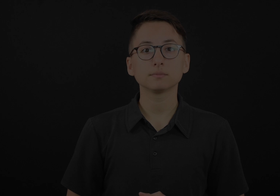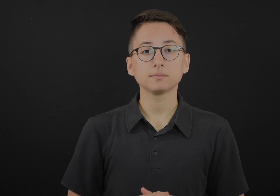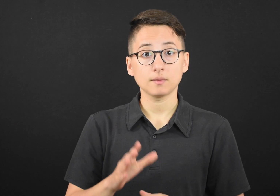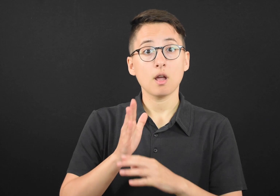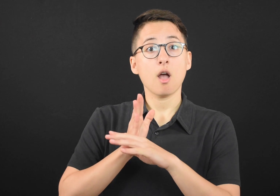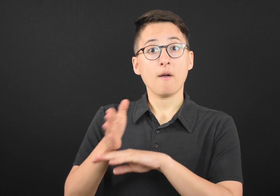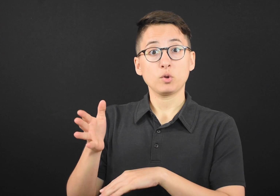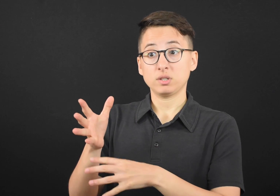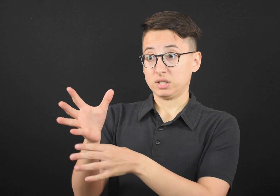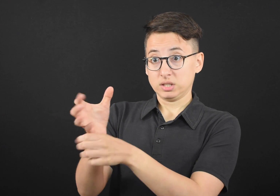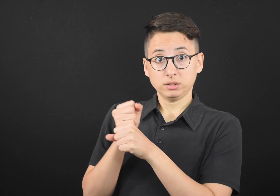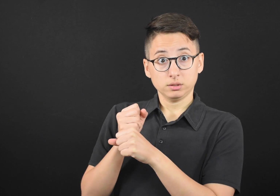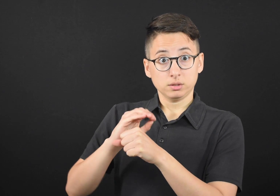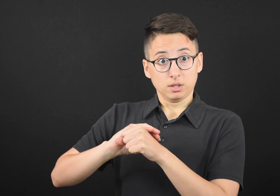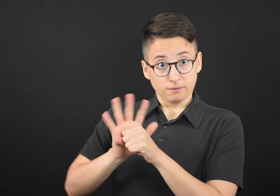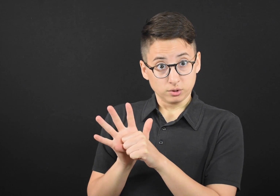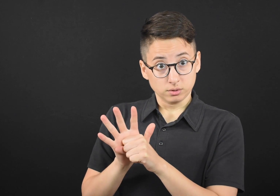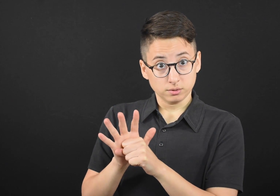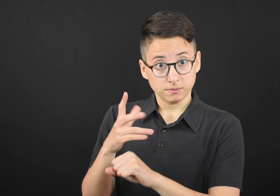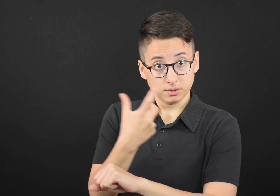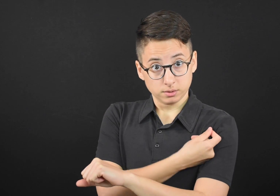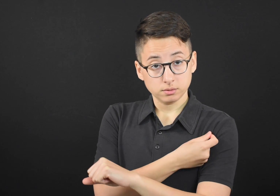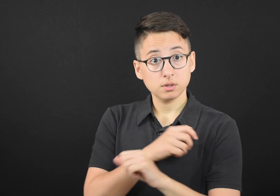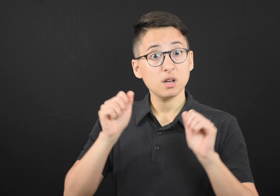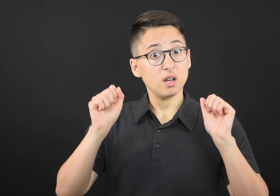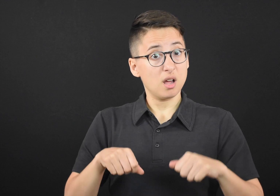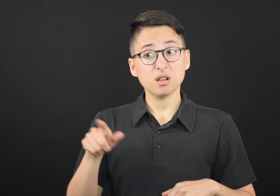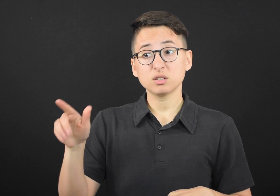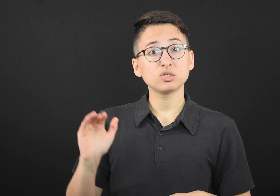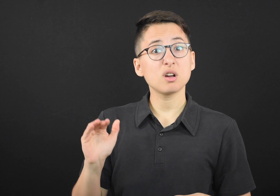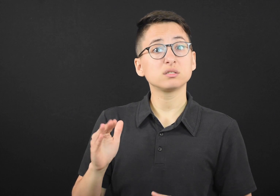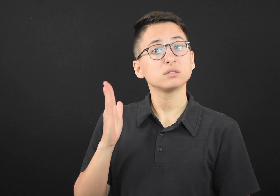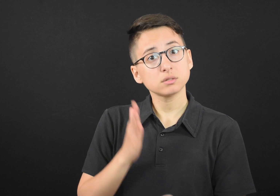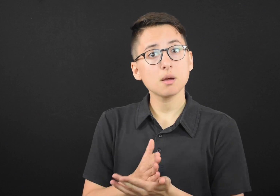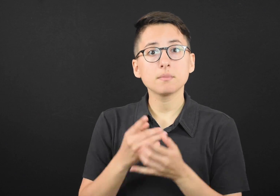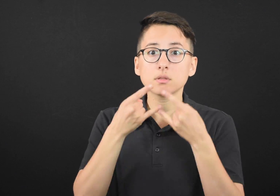After receiving the COVID-19 vaccine, can my child stop wearing a mask?